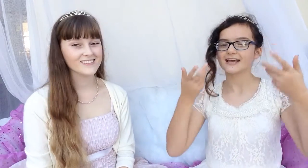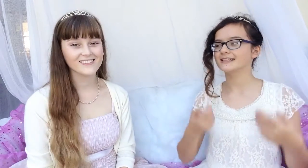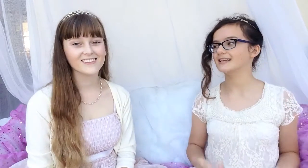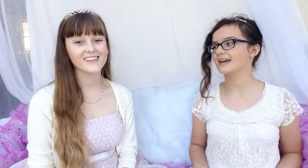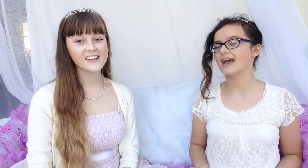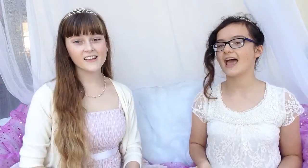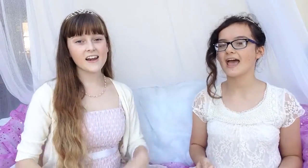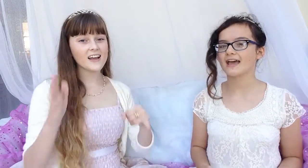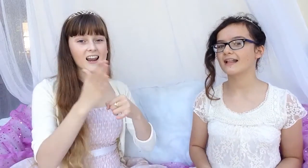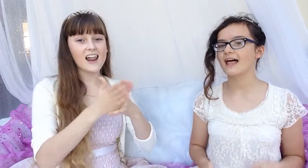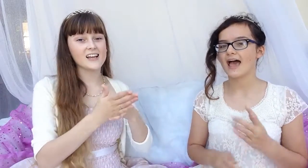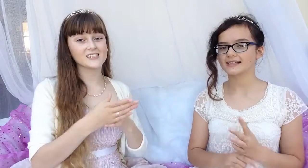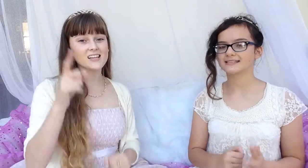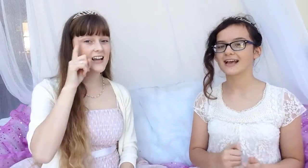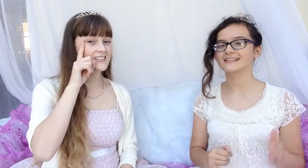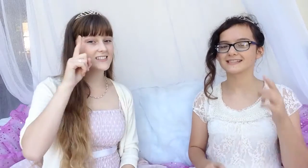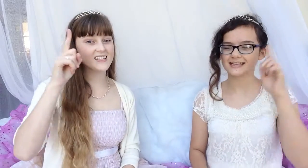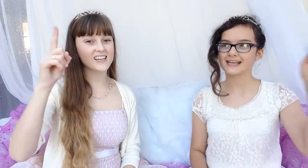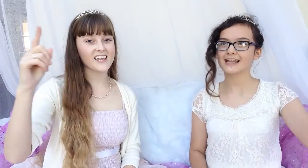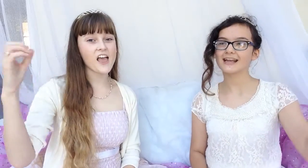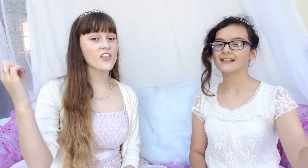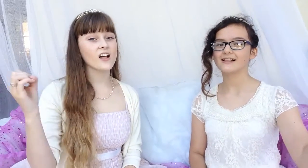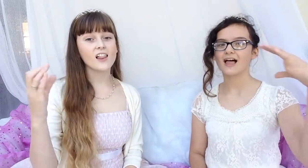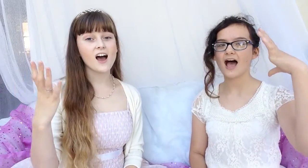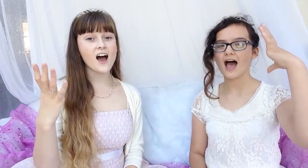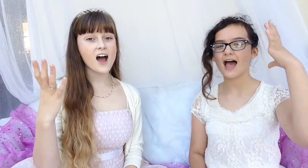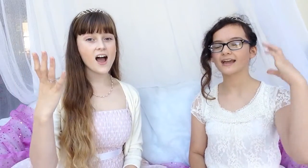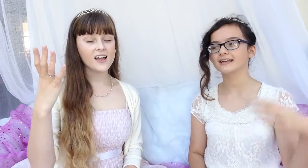And at last I see the light